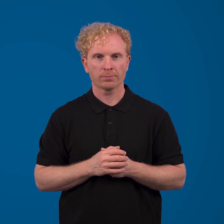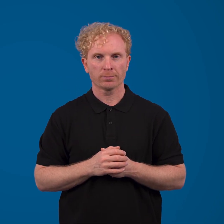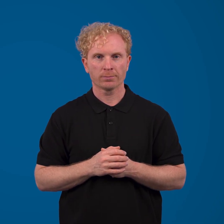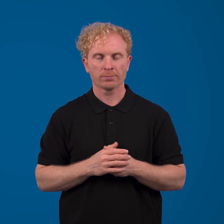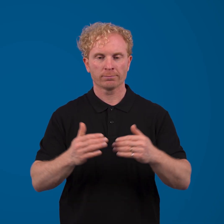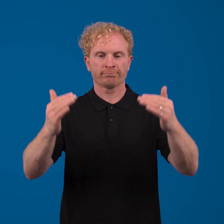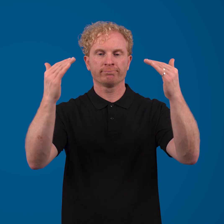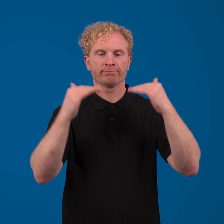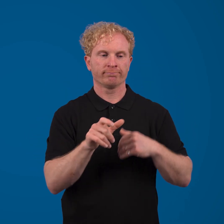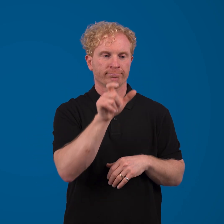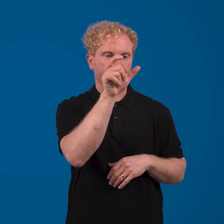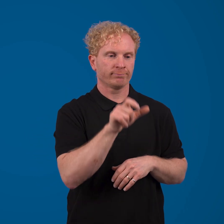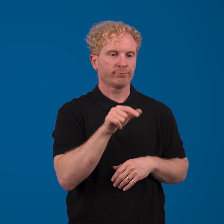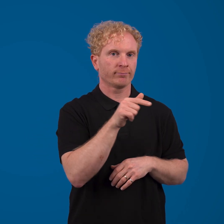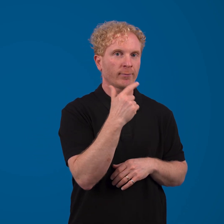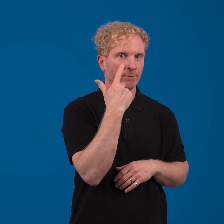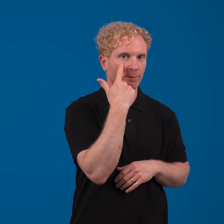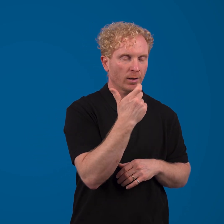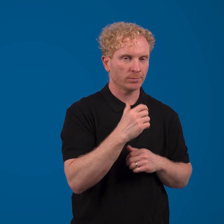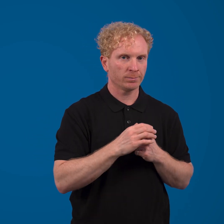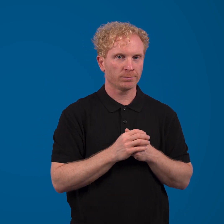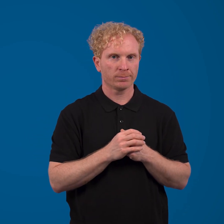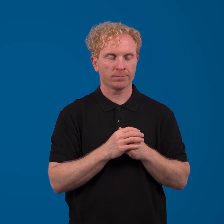Finding: